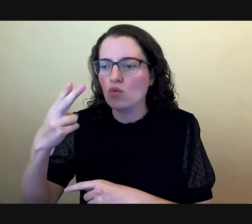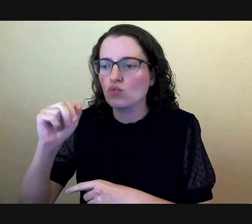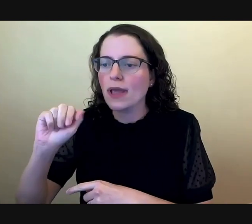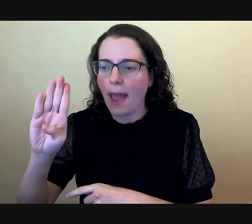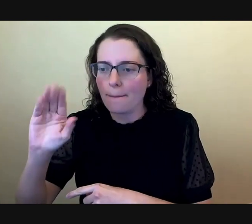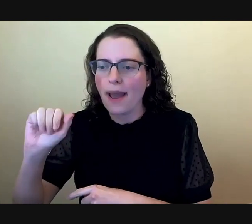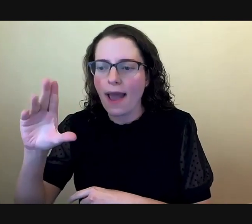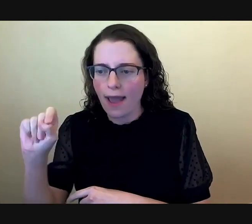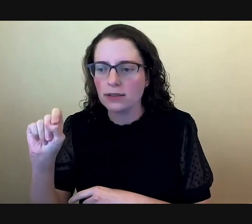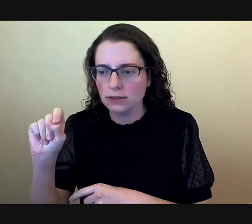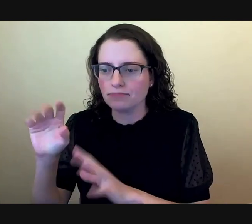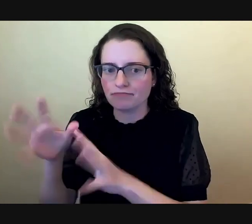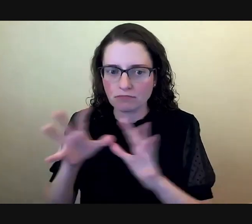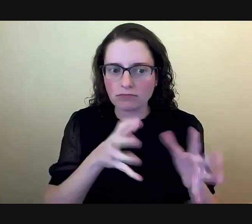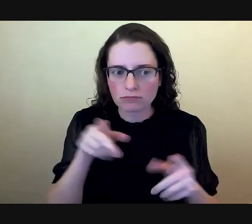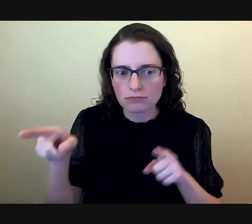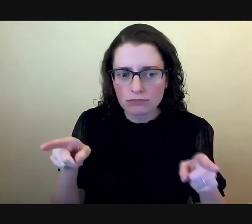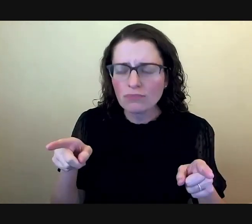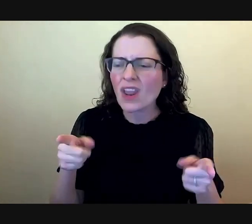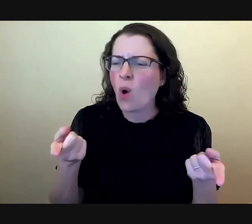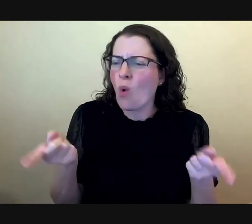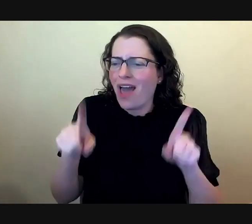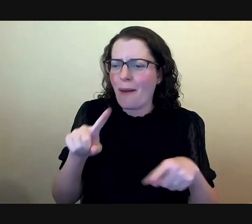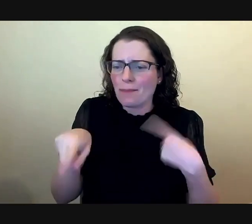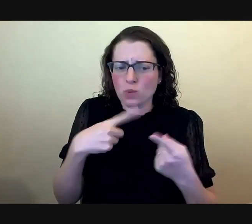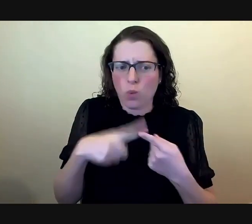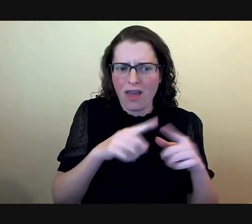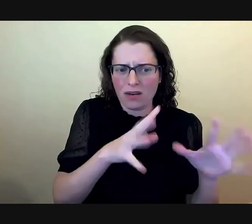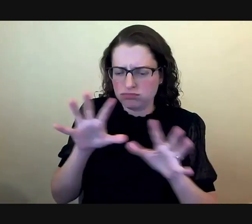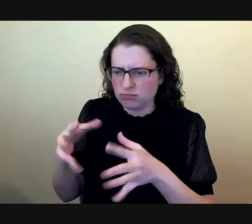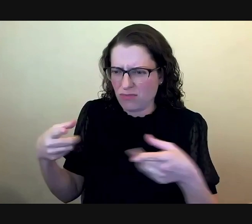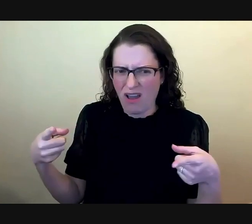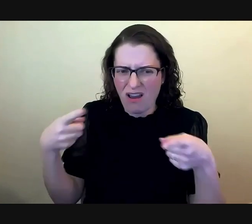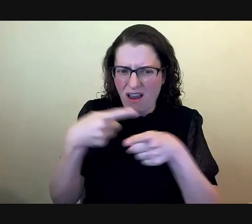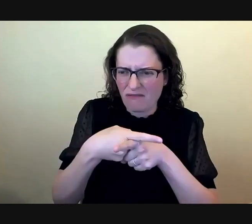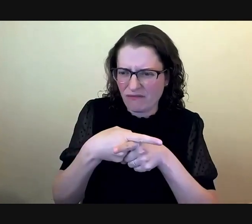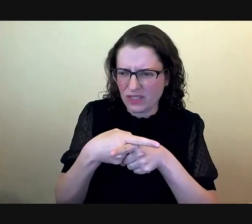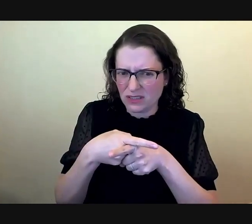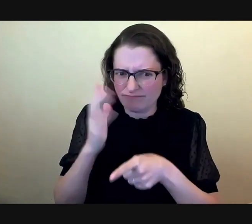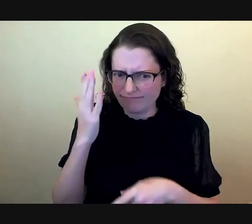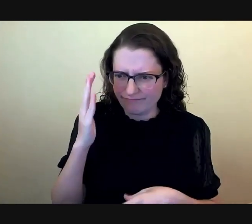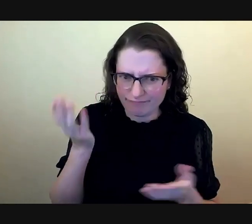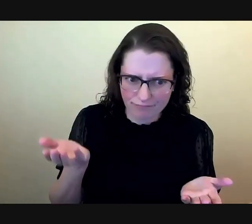with Disabilities Act and the Rehabilitation Act. So we see all these laws coming into play. And now when we have these two categories